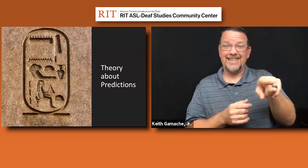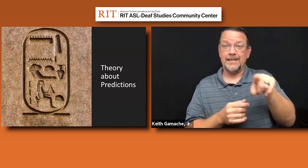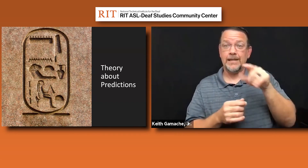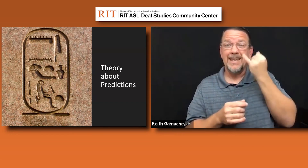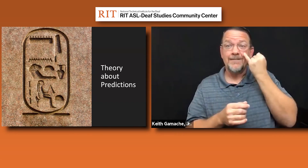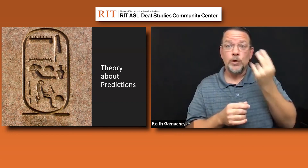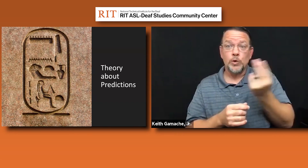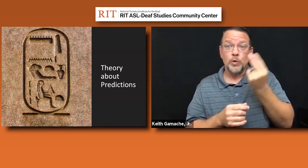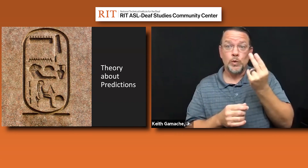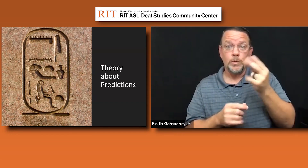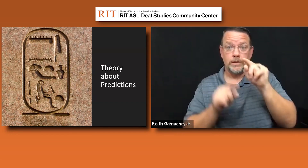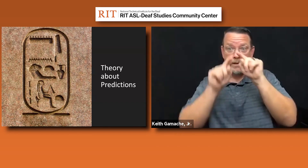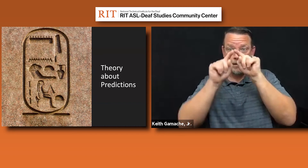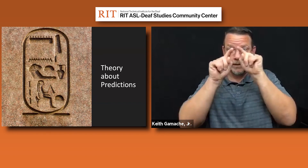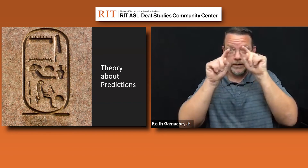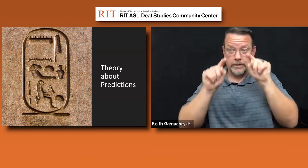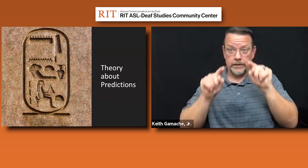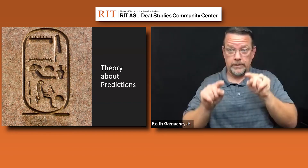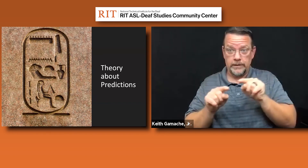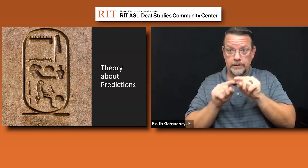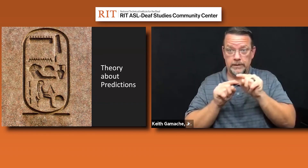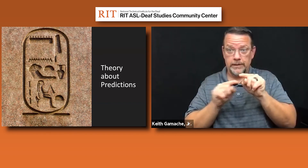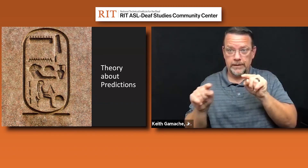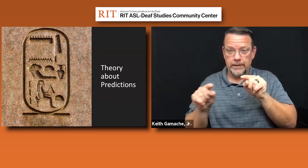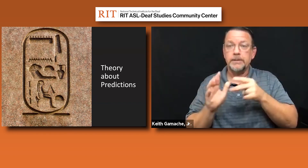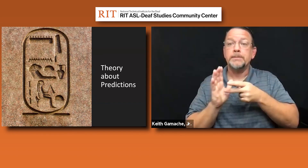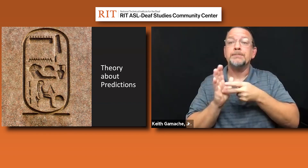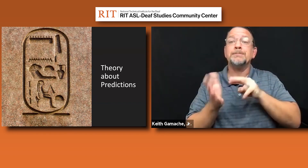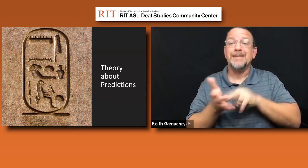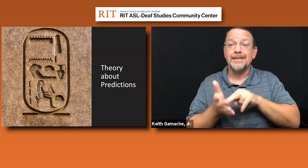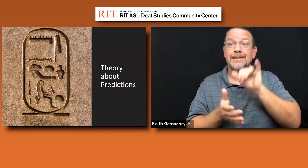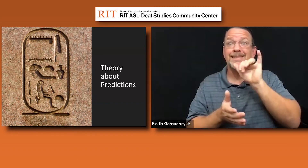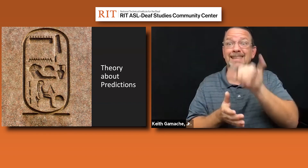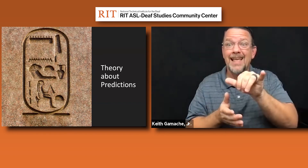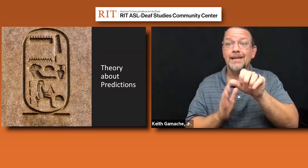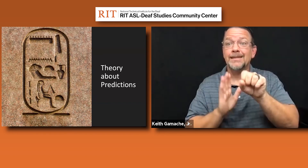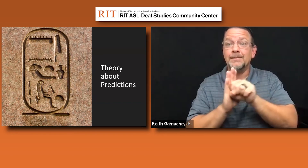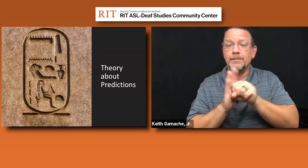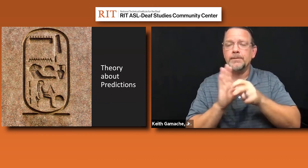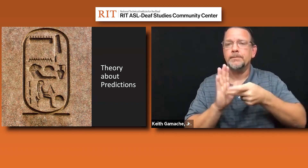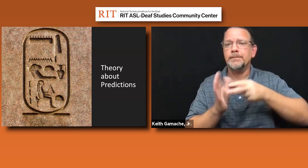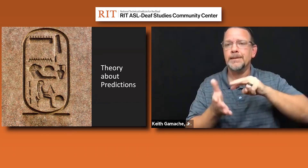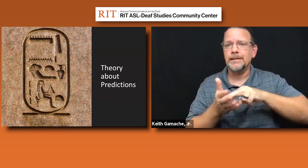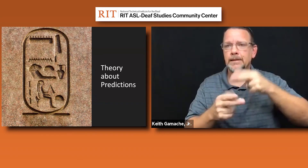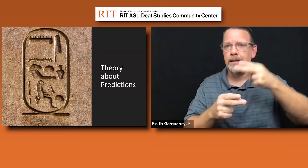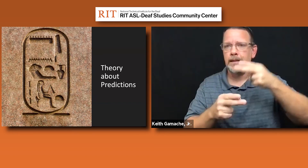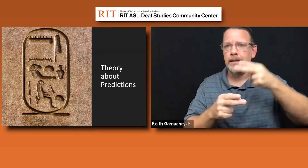we found through archaeological studies, and what we found is, they use specific symbols